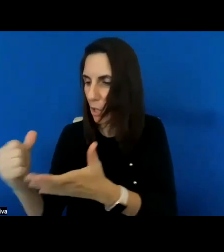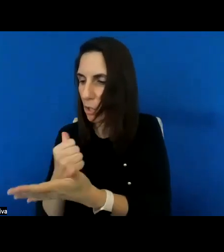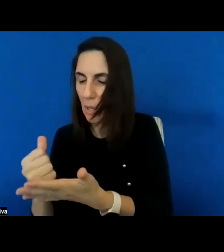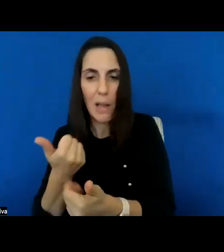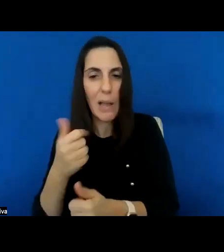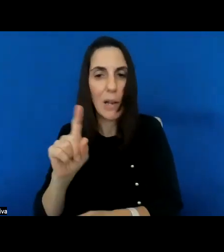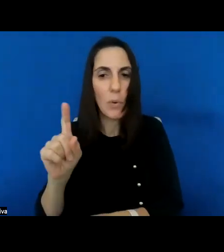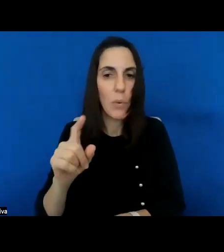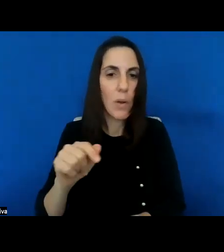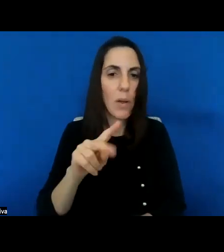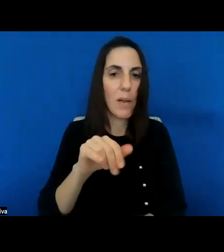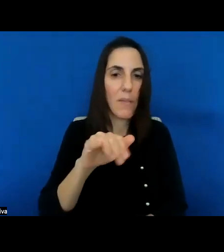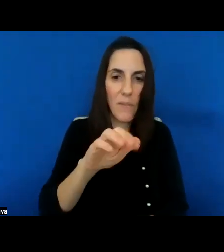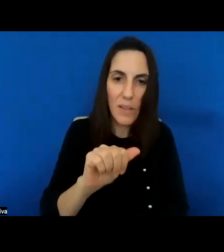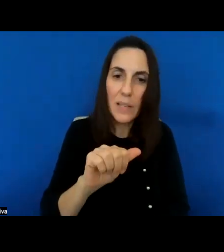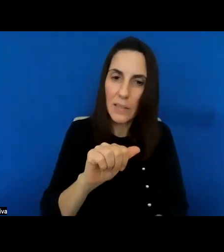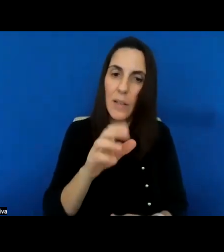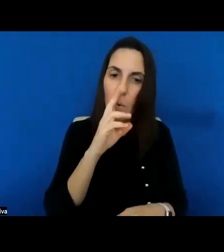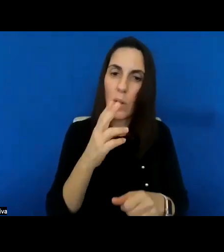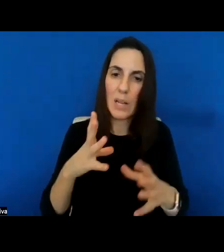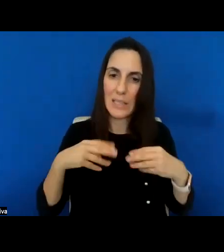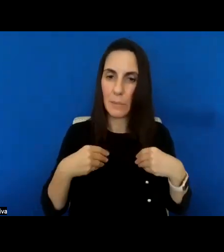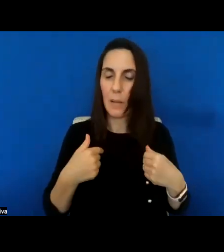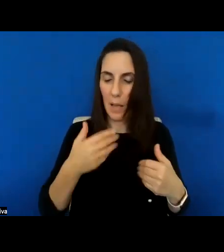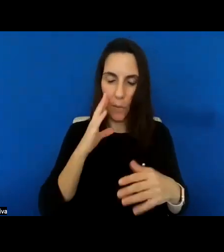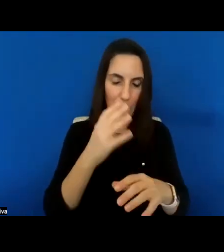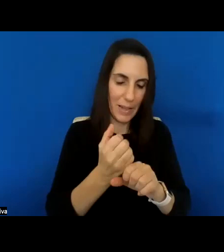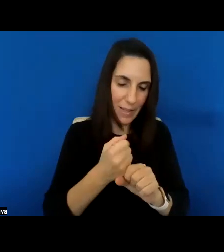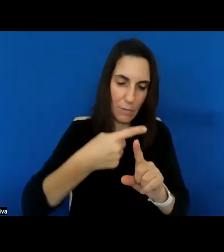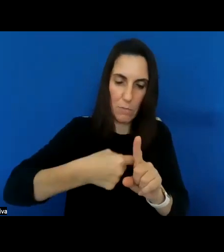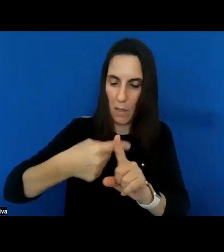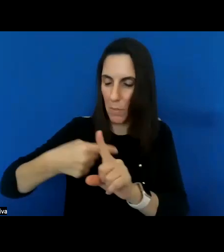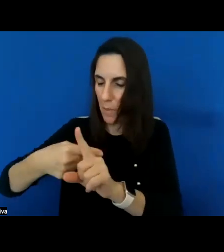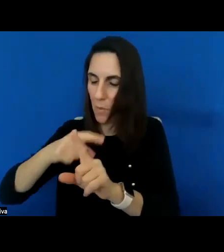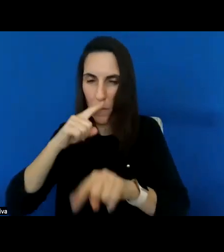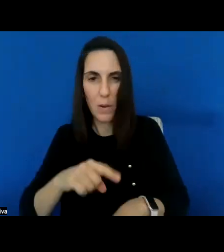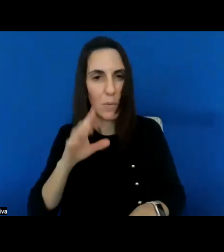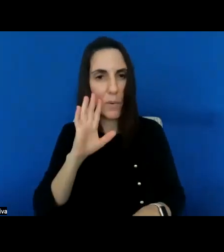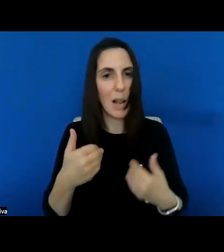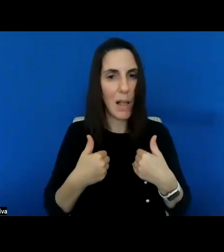I get a monthly report that shows we have to date a little close to about 9,500 open